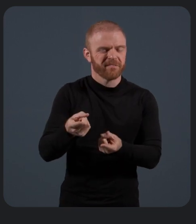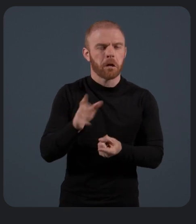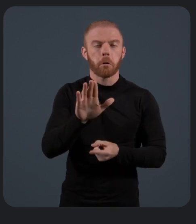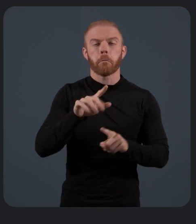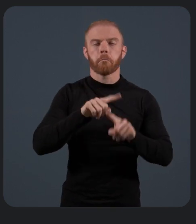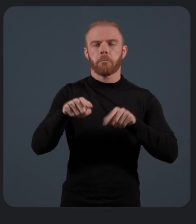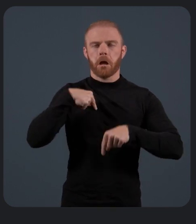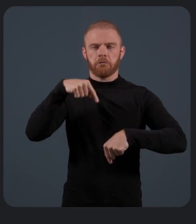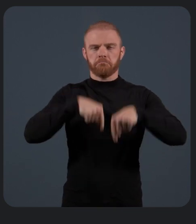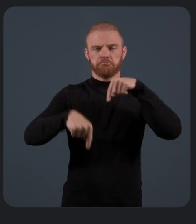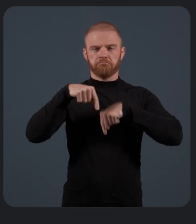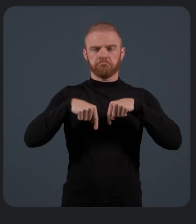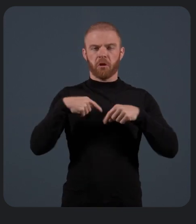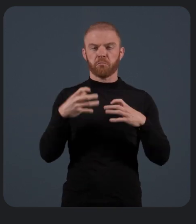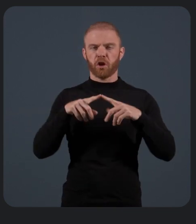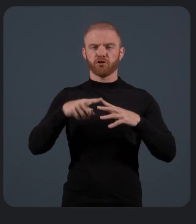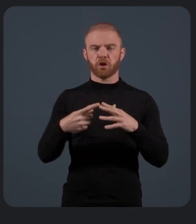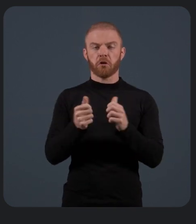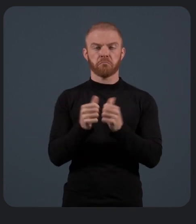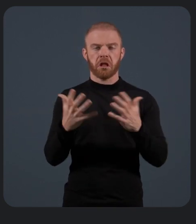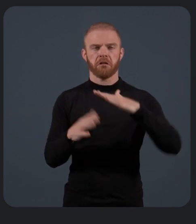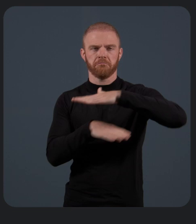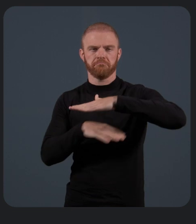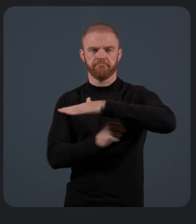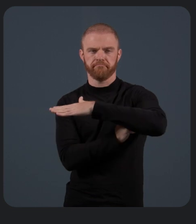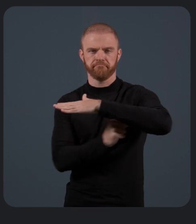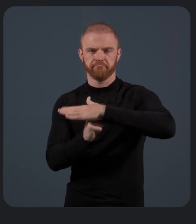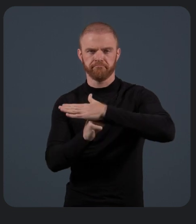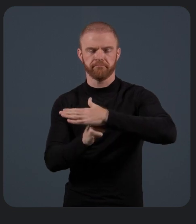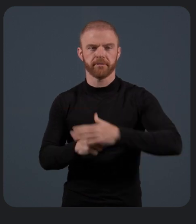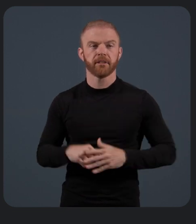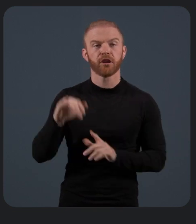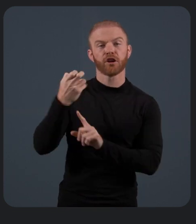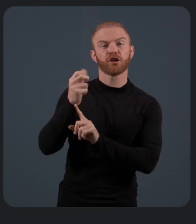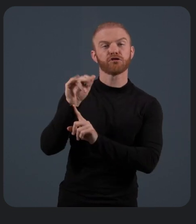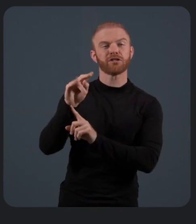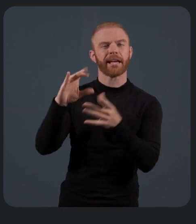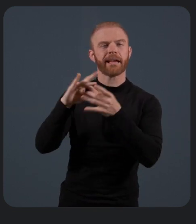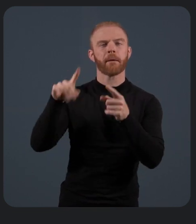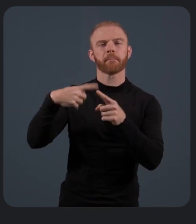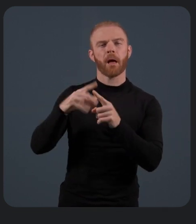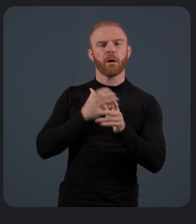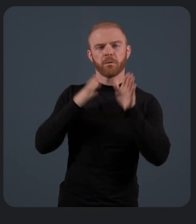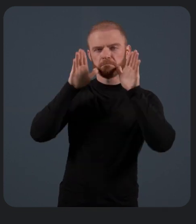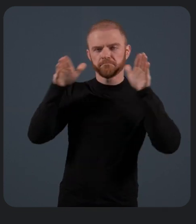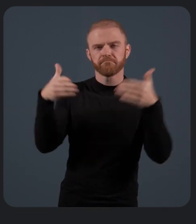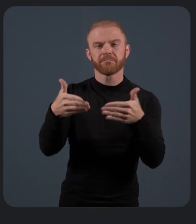But I want to start with something that's foundational. Jeanine spoke about our focus on bringing simplicity